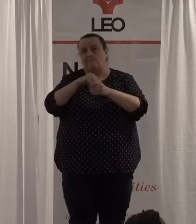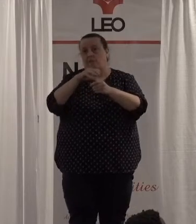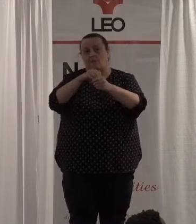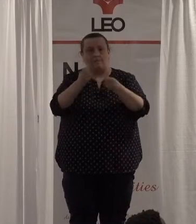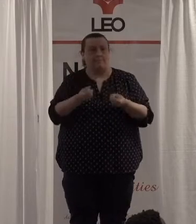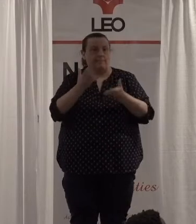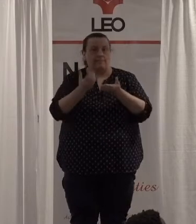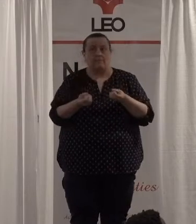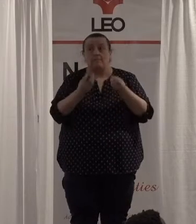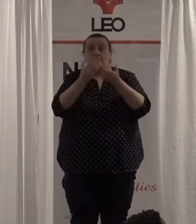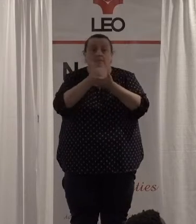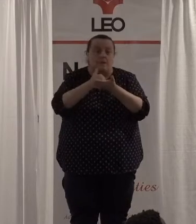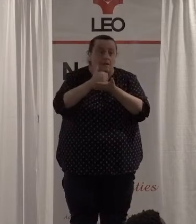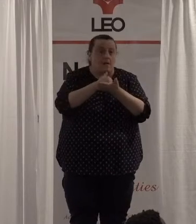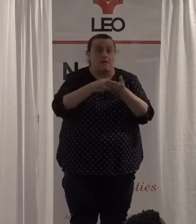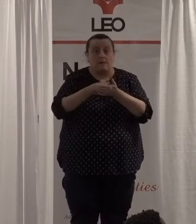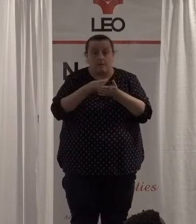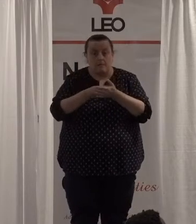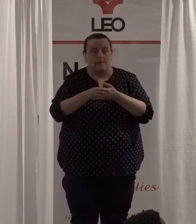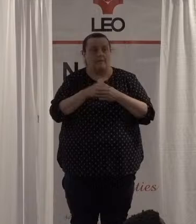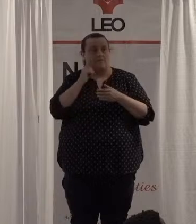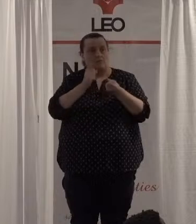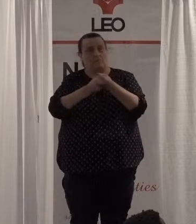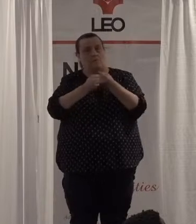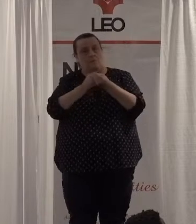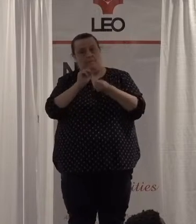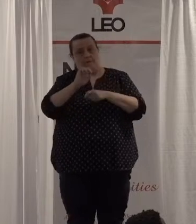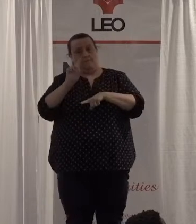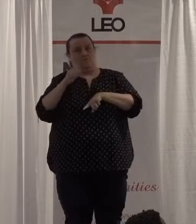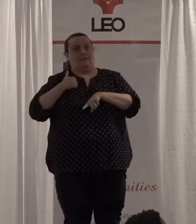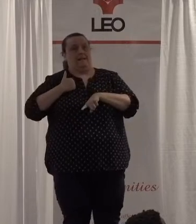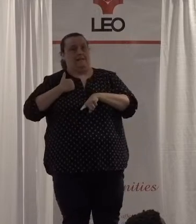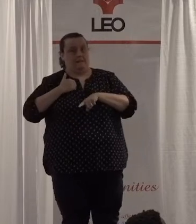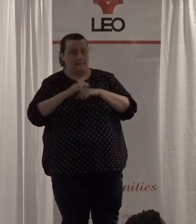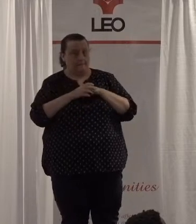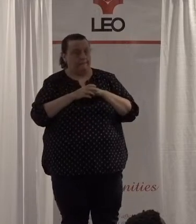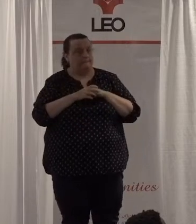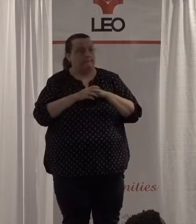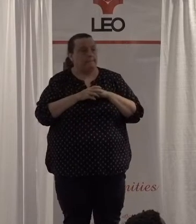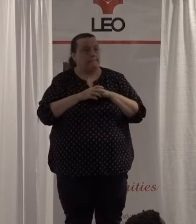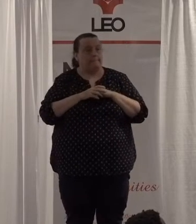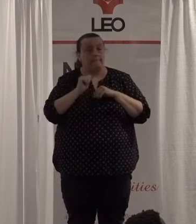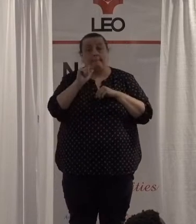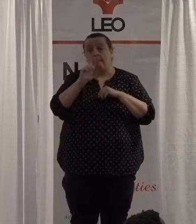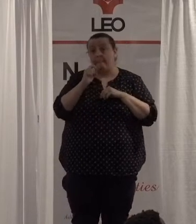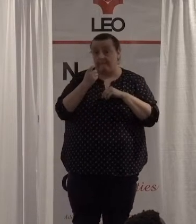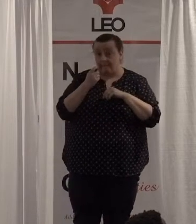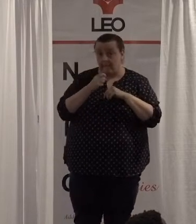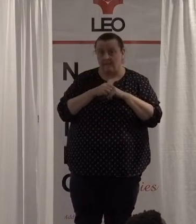SUPPORTING MUSCULAR DYSTROPHY CANADA. ALEX WAS THE RECIPIENT OF NUMEROUS AWARDS